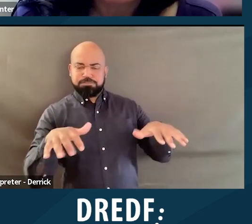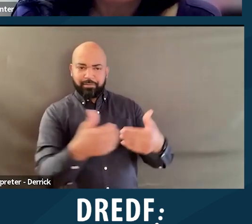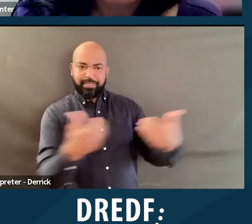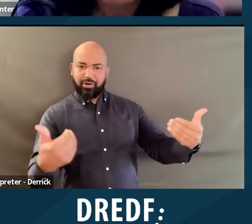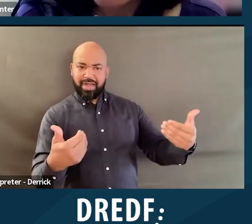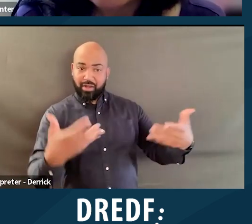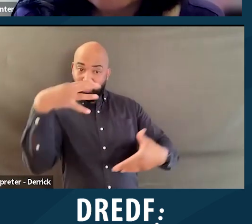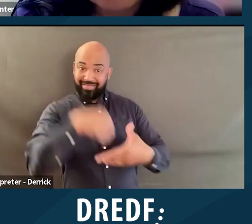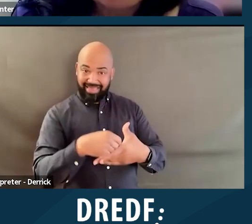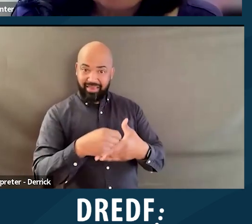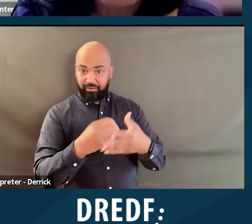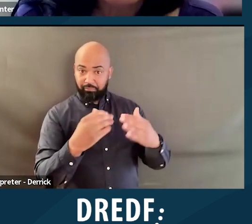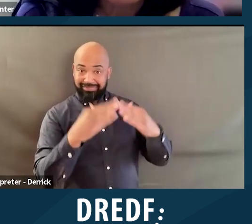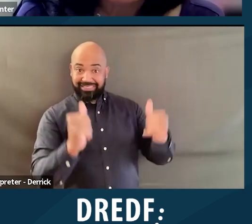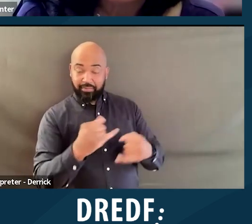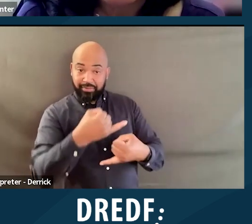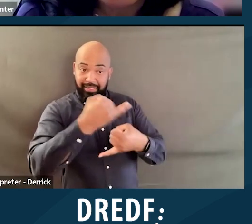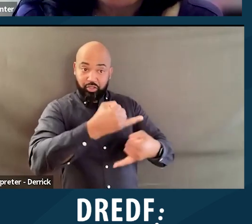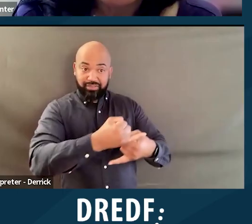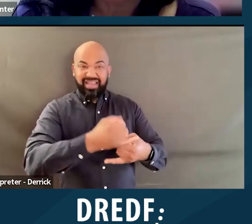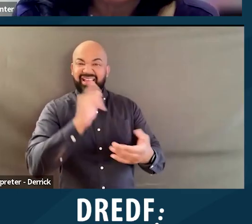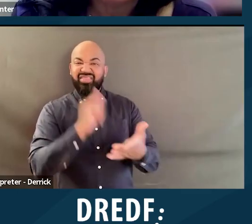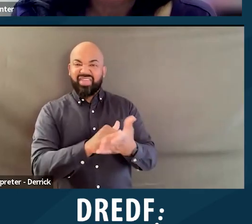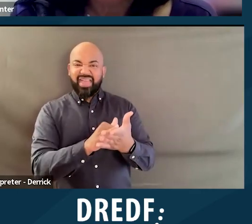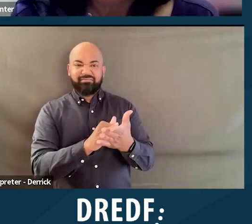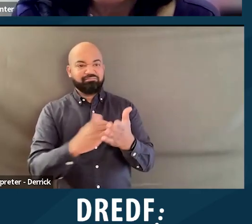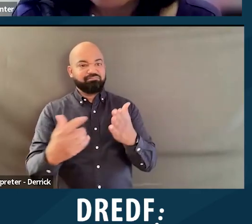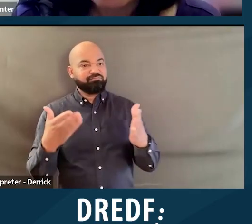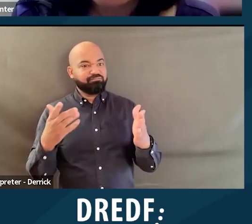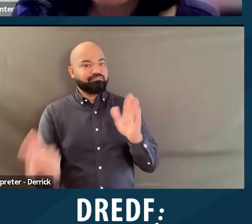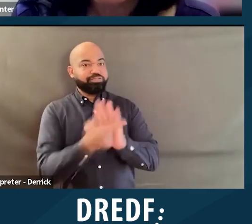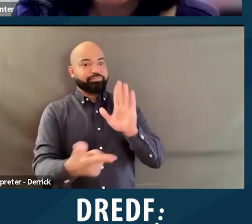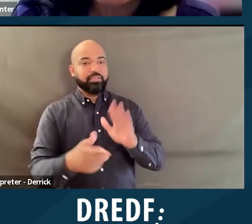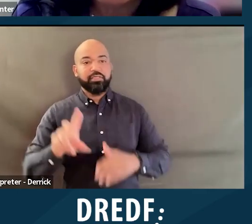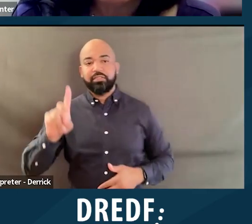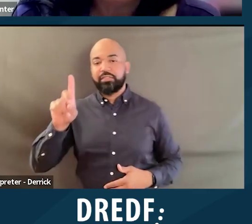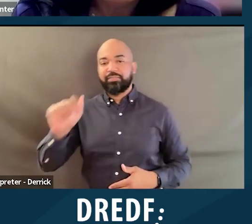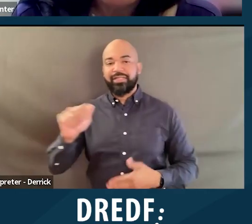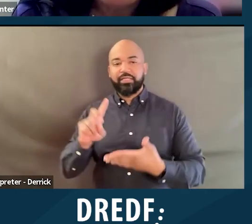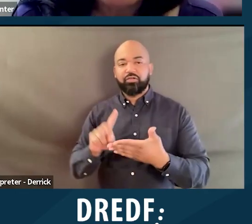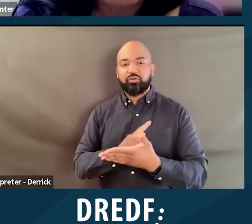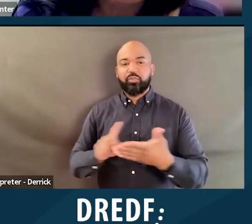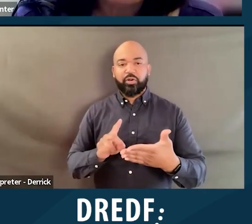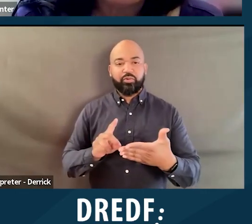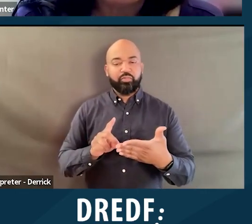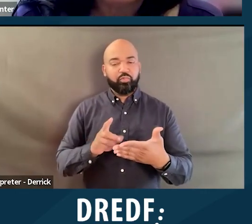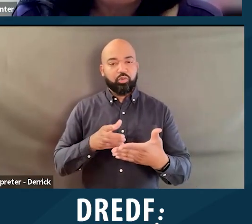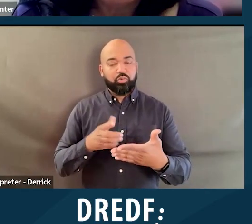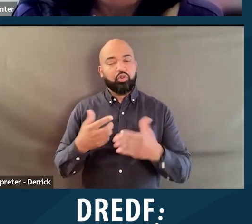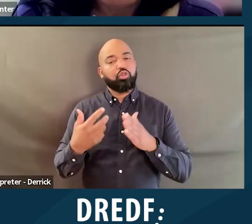held that the unnecessary segregation of people with disabilities in institutions,